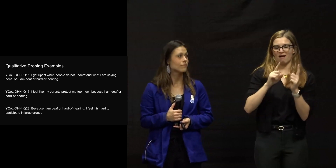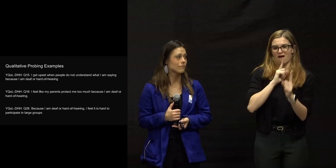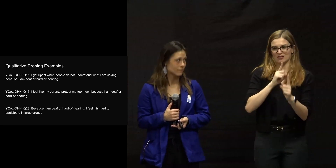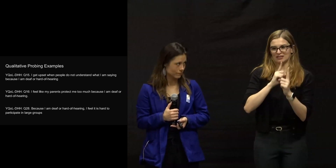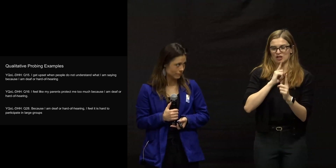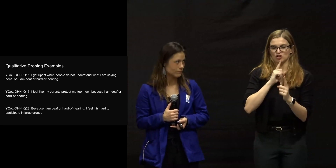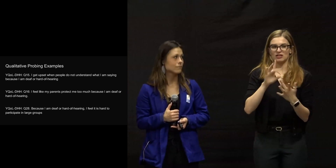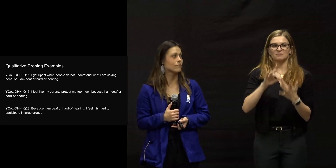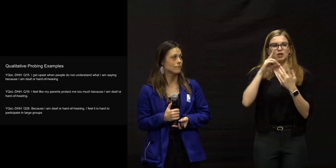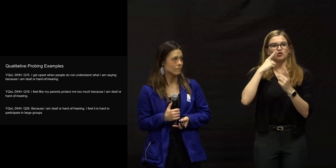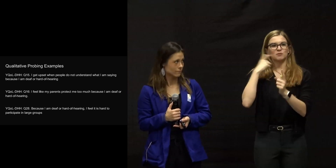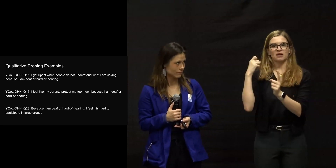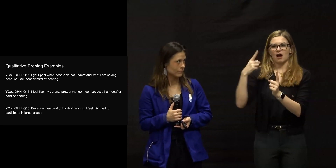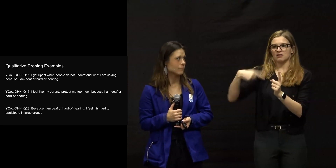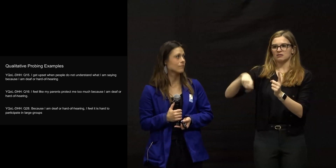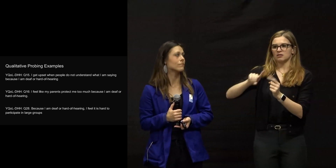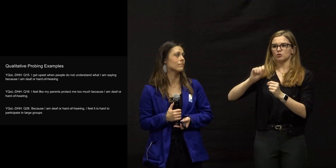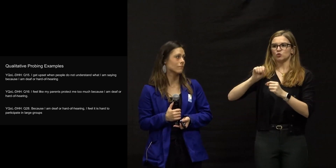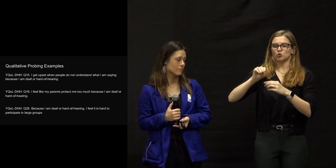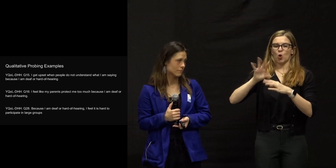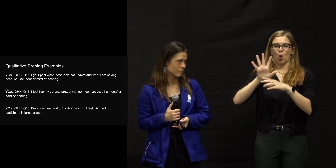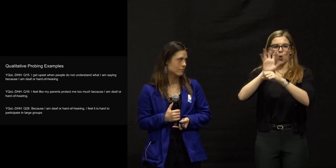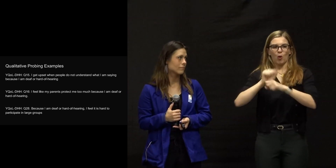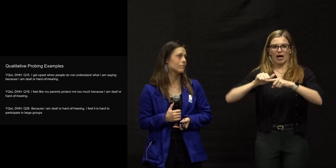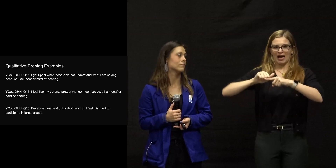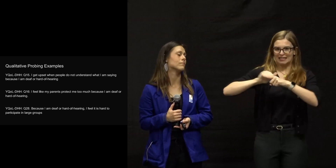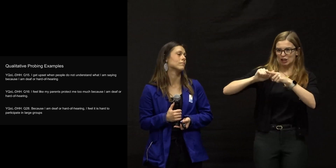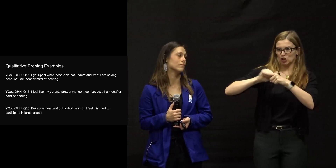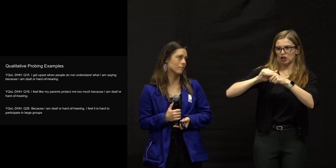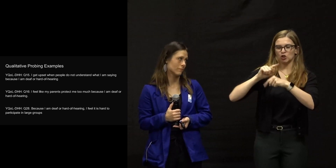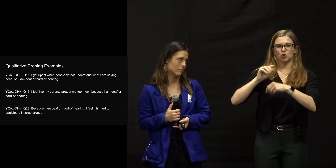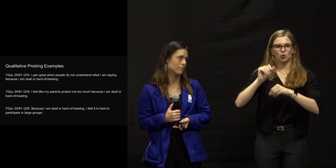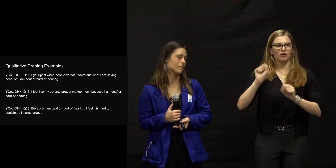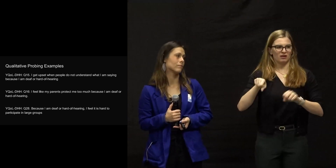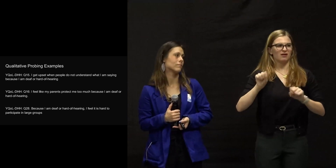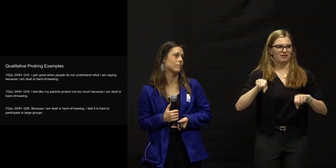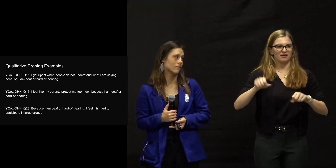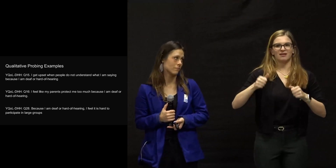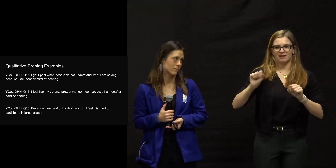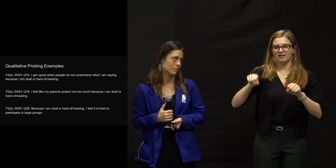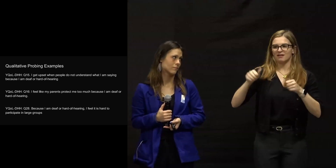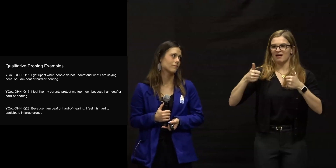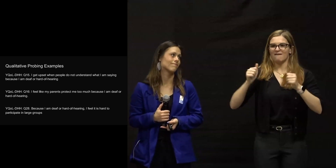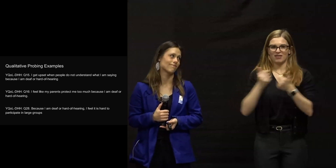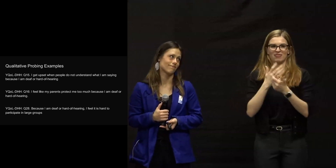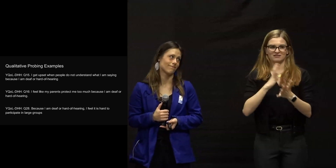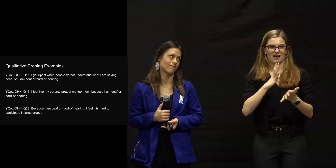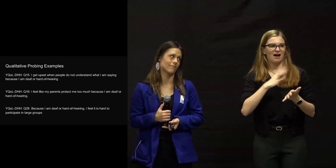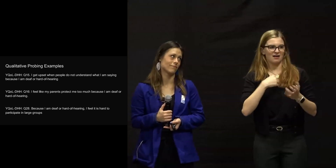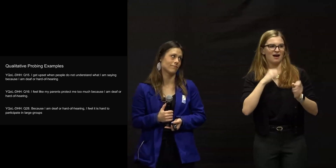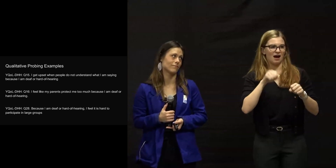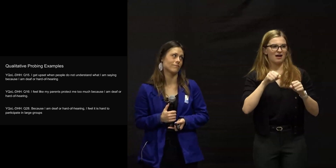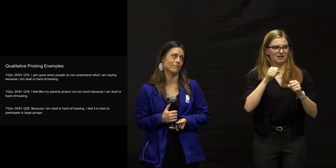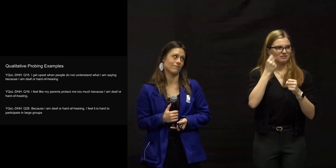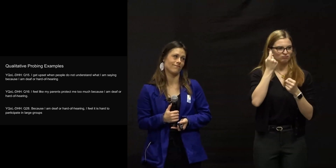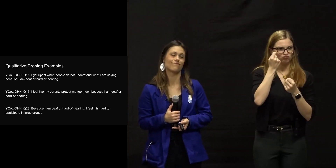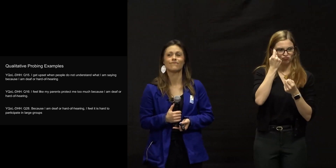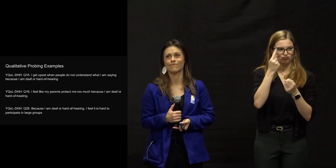sometimes I'll start that conversation, especially if kids are so conditioned to just say, "Oh yeah, yeah, I'm good, everything's fine.